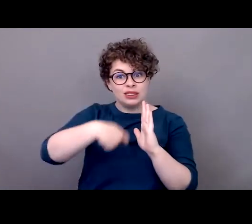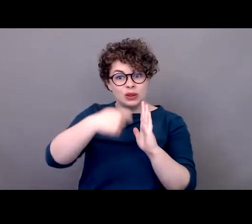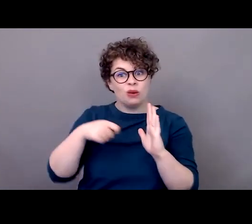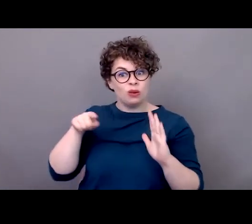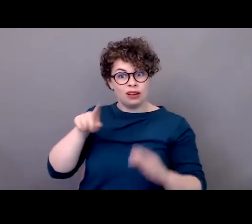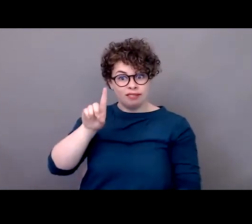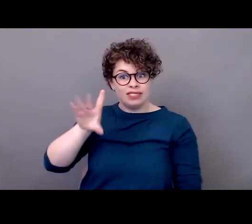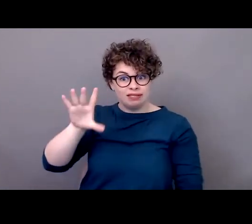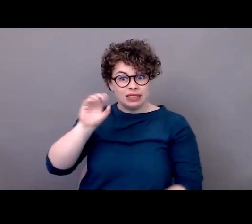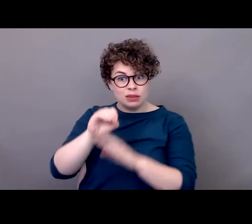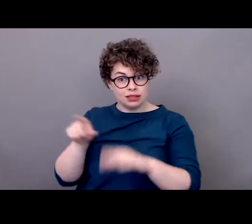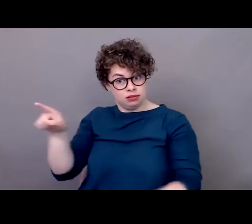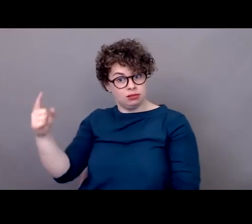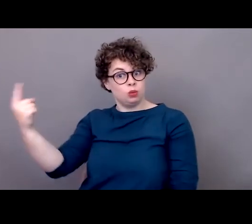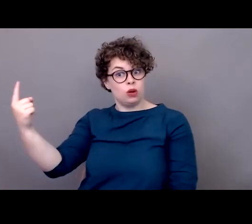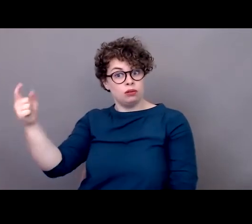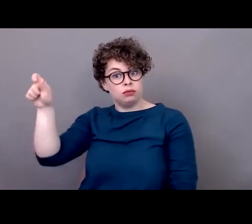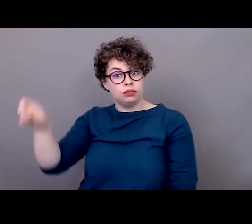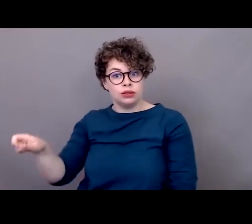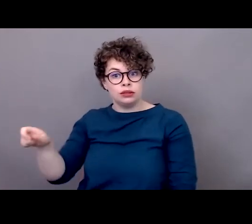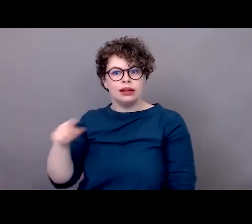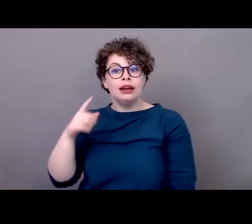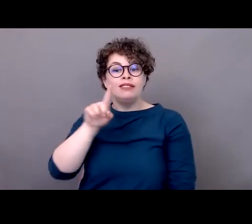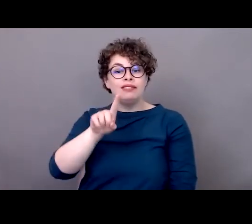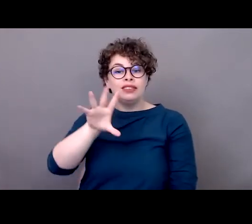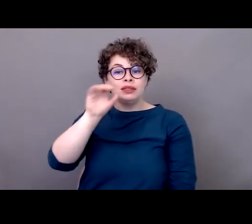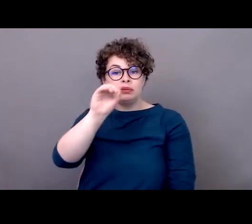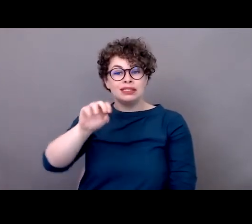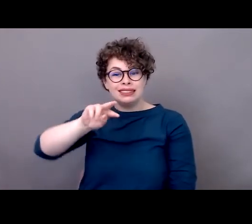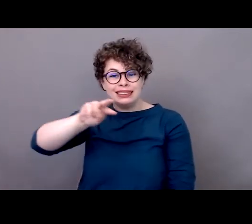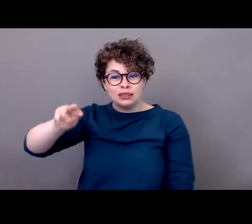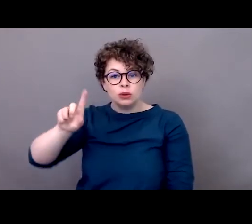As we also saw in the video, and as we've heard already, people with disabilities are often left